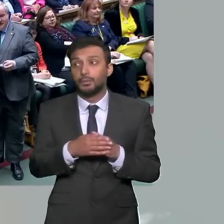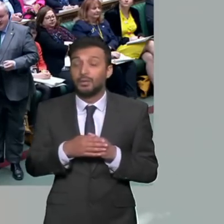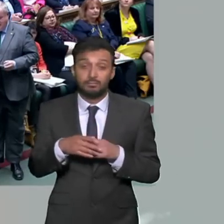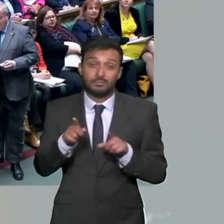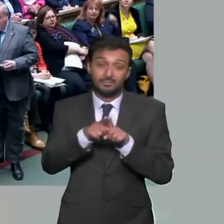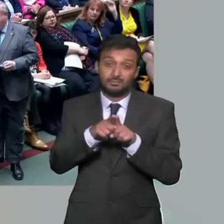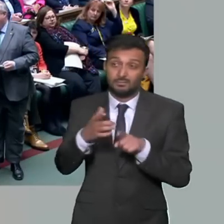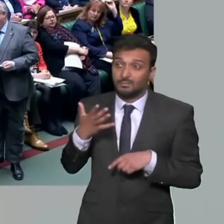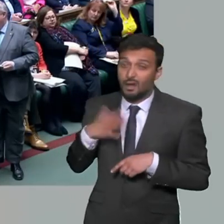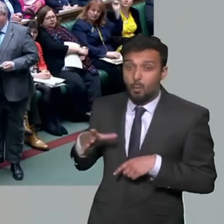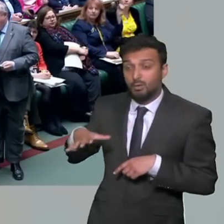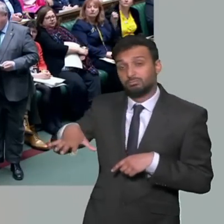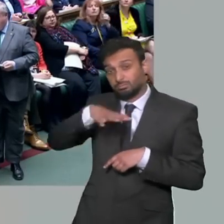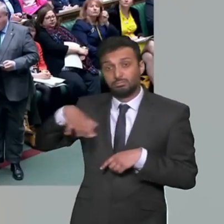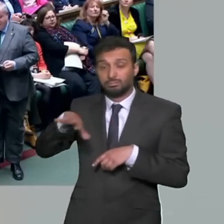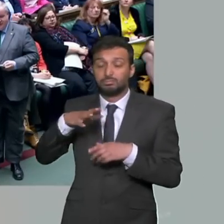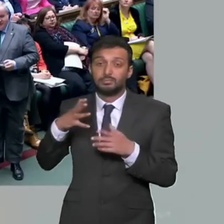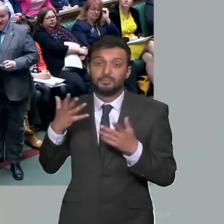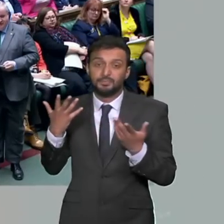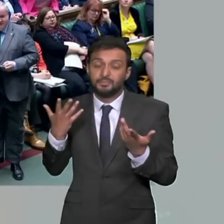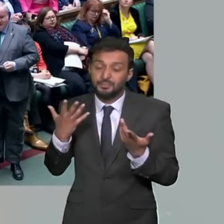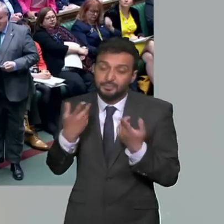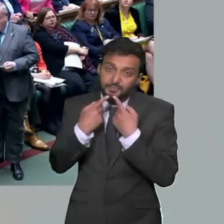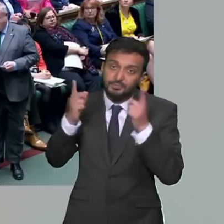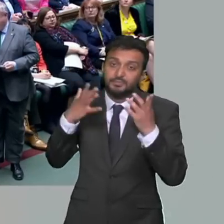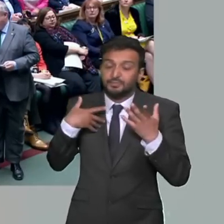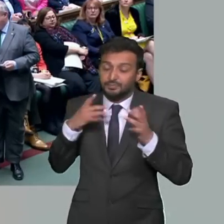my deepest sorrow at the horrific events in Texas yesterday.